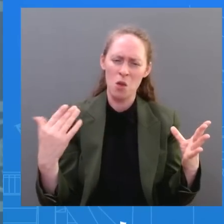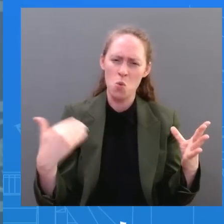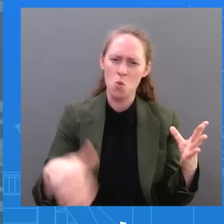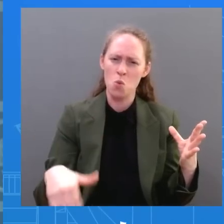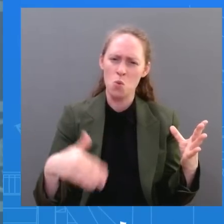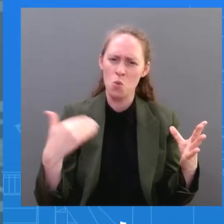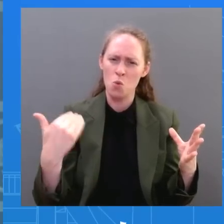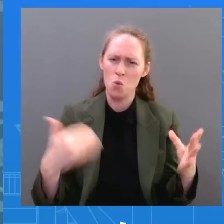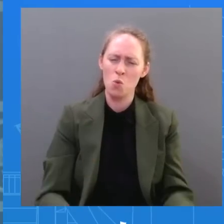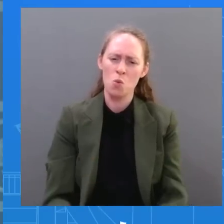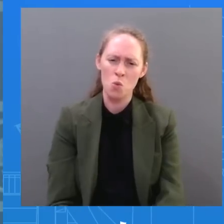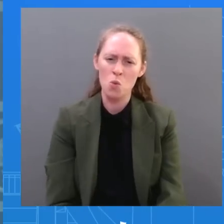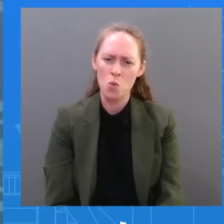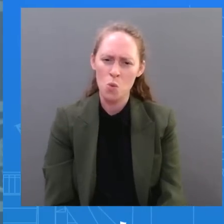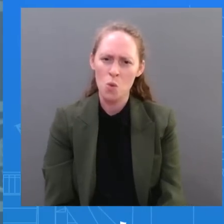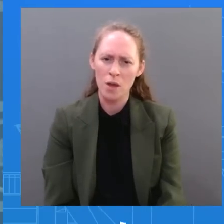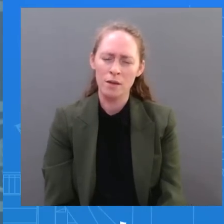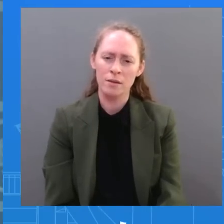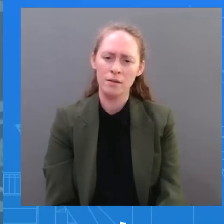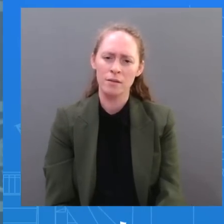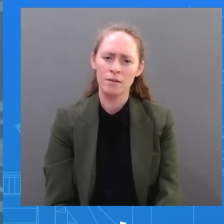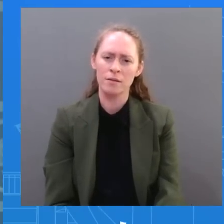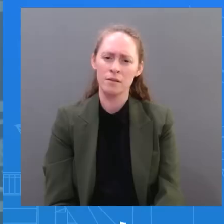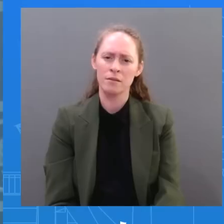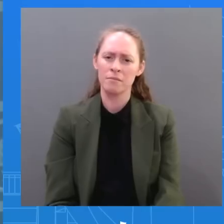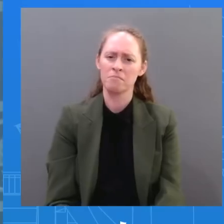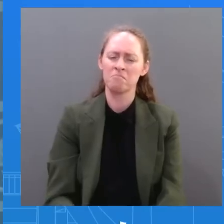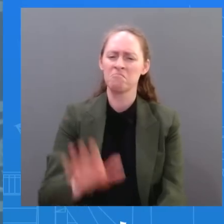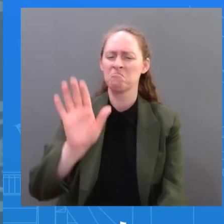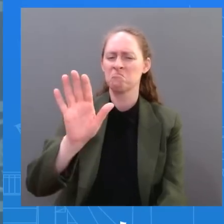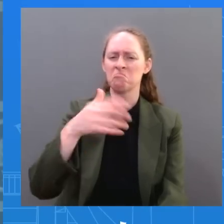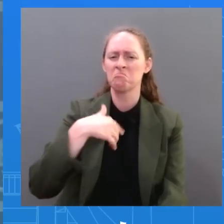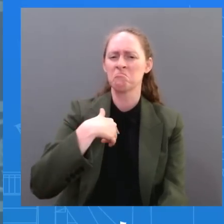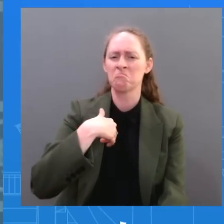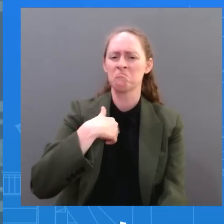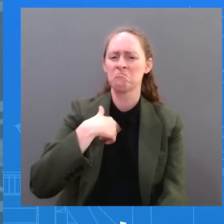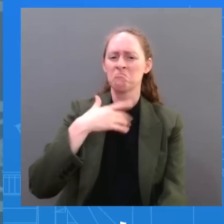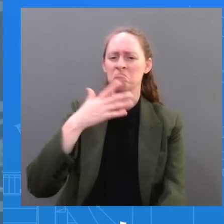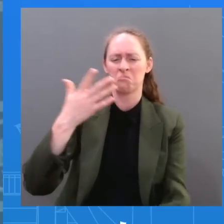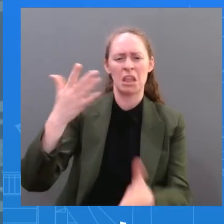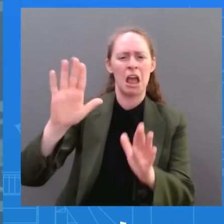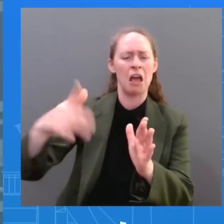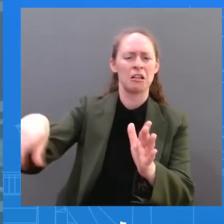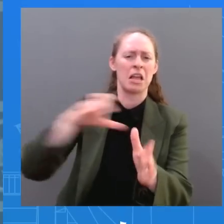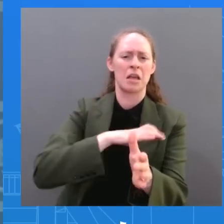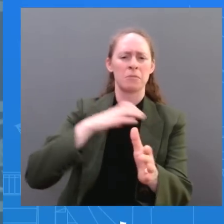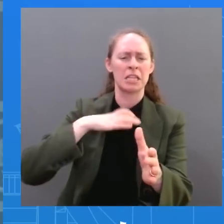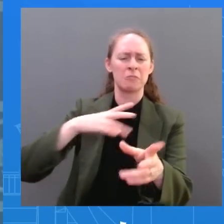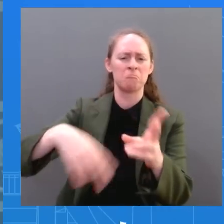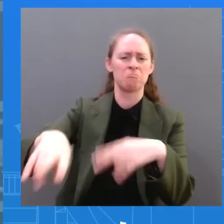continue to do their independent review of that -- their hearing. And you guys all saw for yourselves,